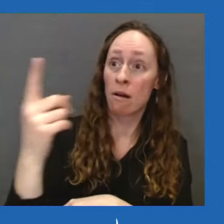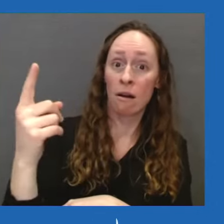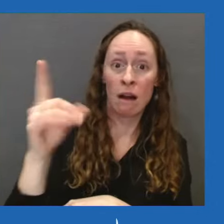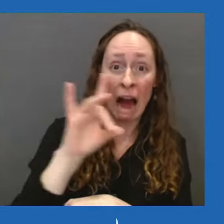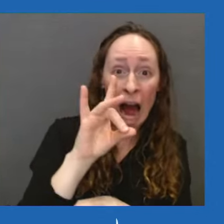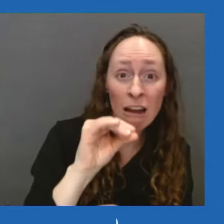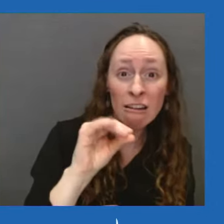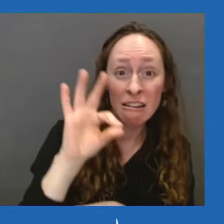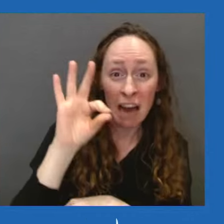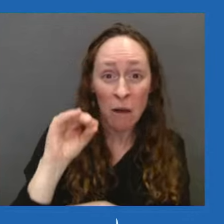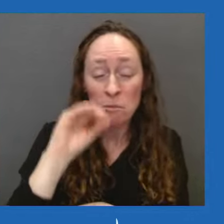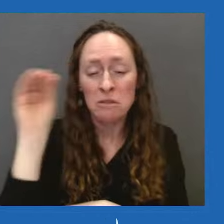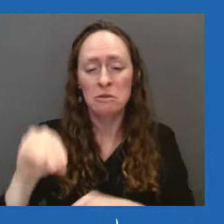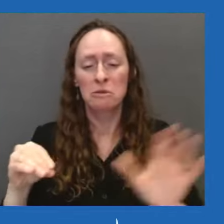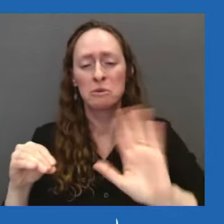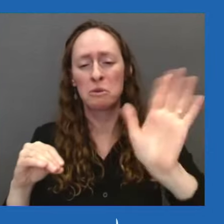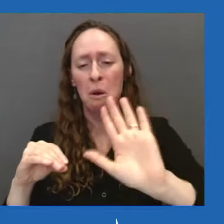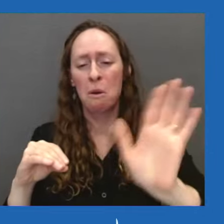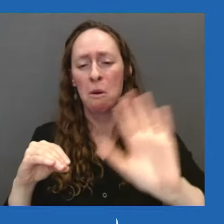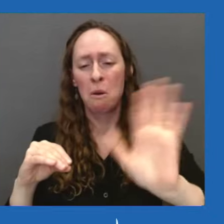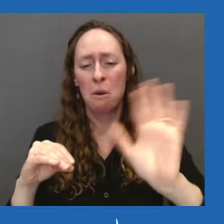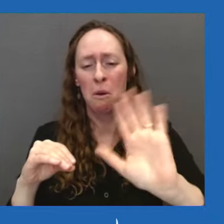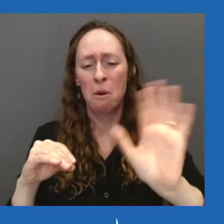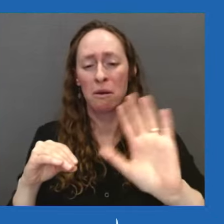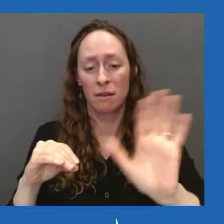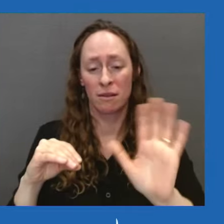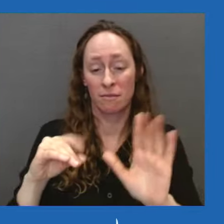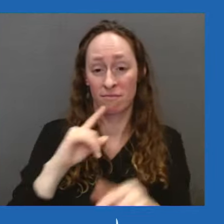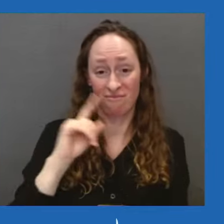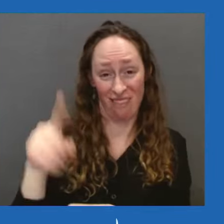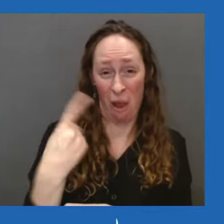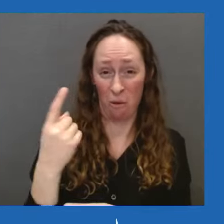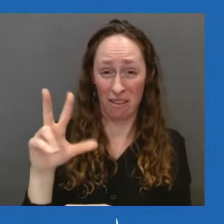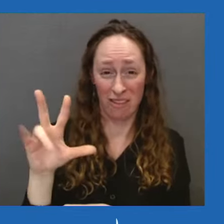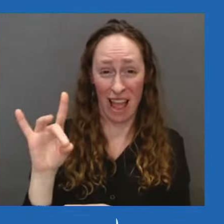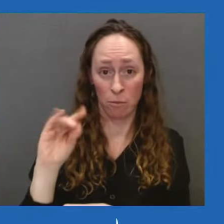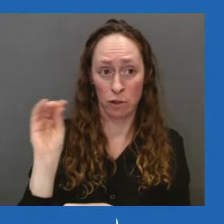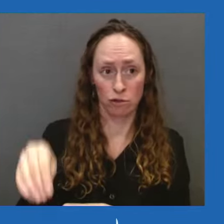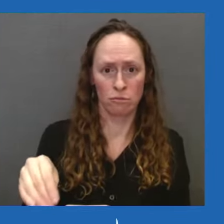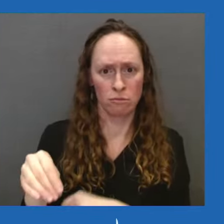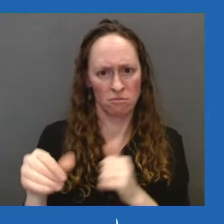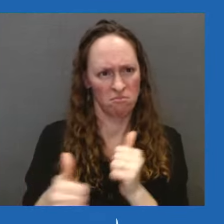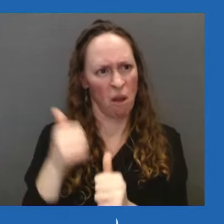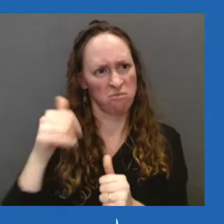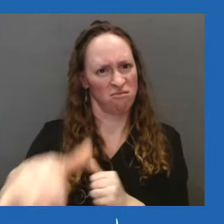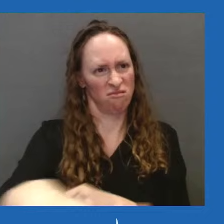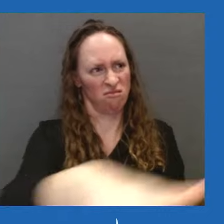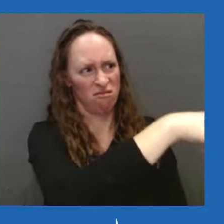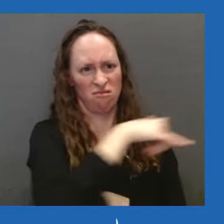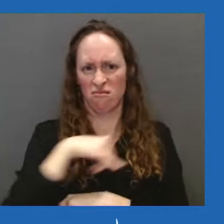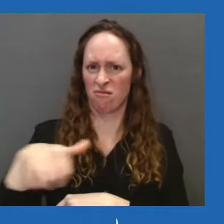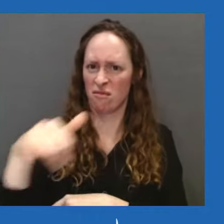Let me be clear: The Speaker, Donald Trump, and the MAGA Republicans here in Congress are committed to protecting their outrageous tax cuts